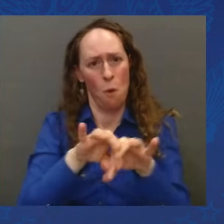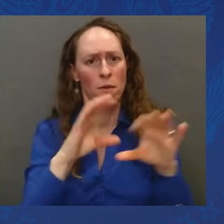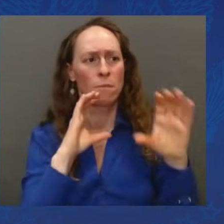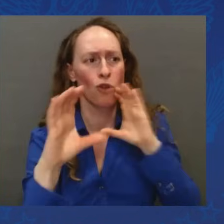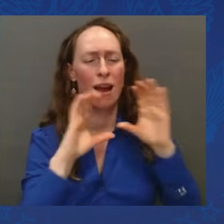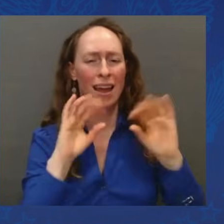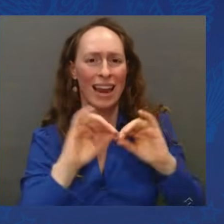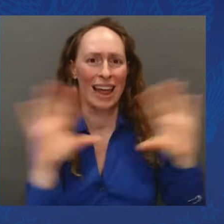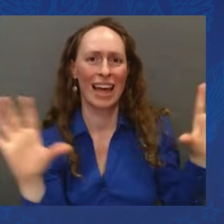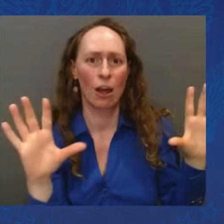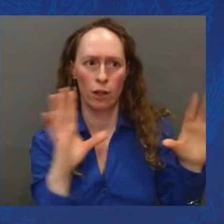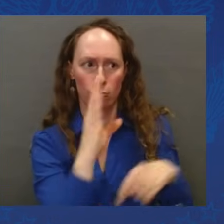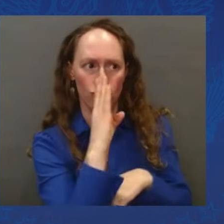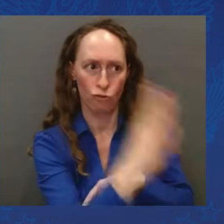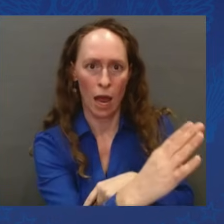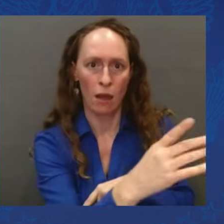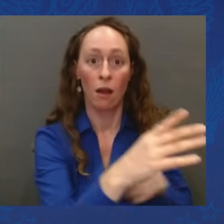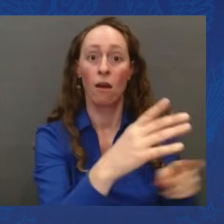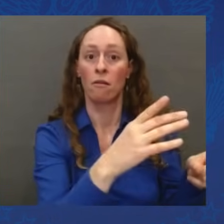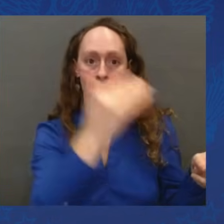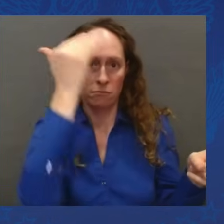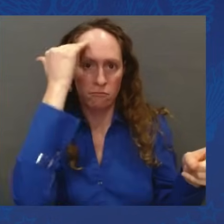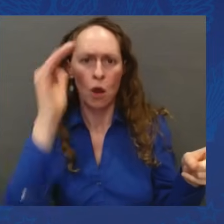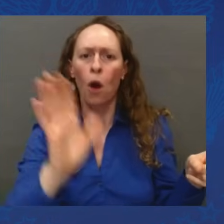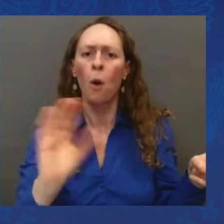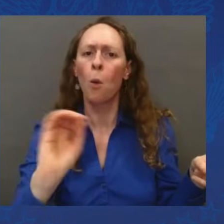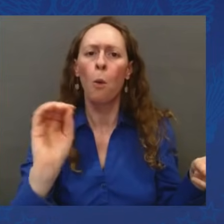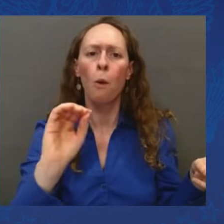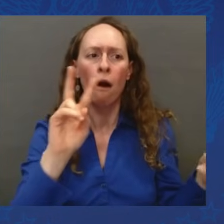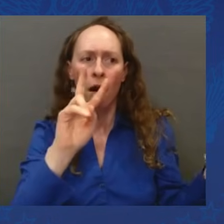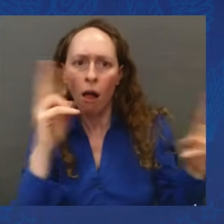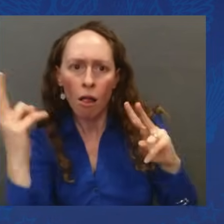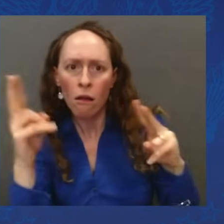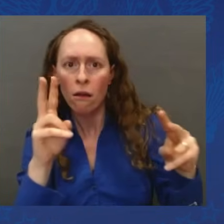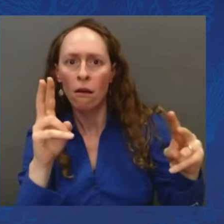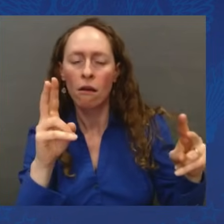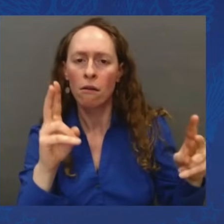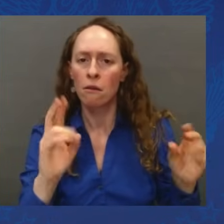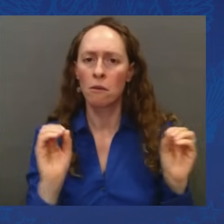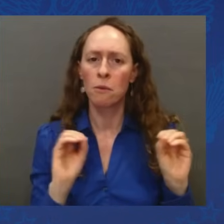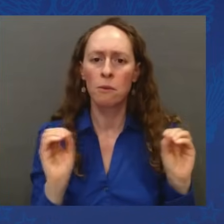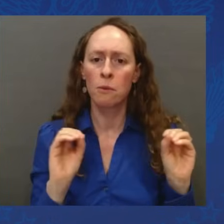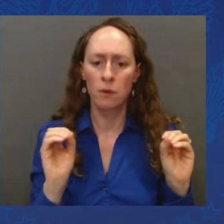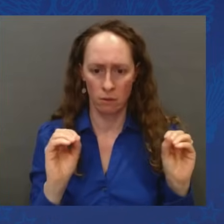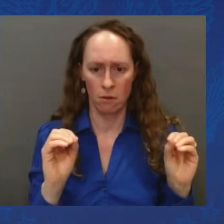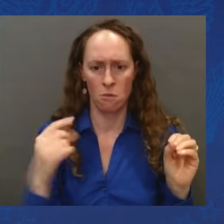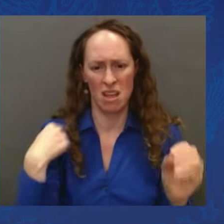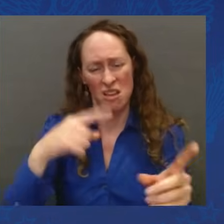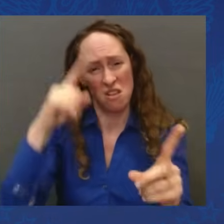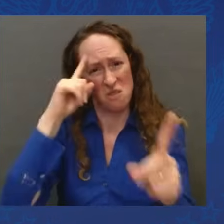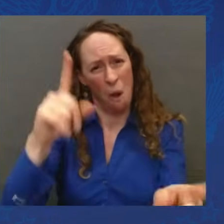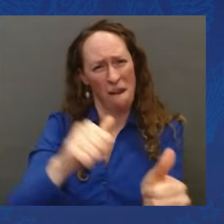can cause real, real trouble with a -- with a country like China or any other major country.